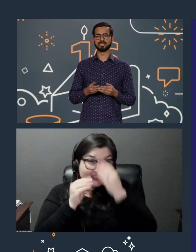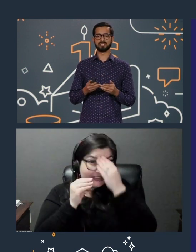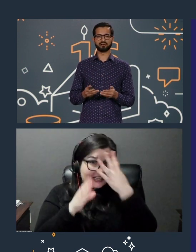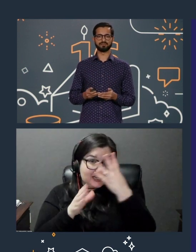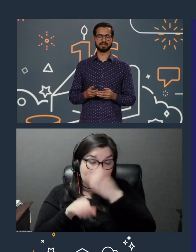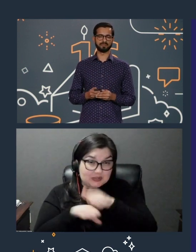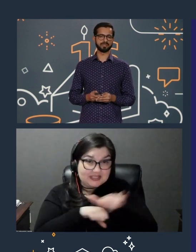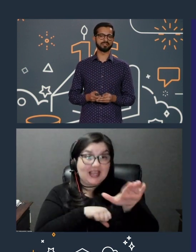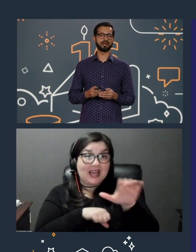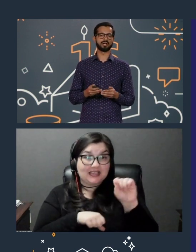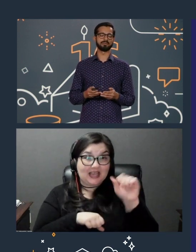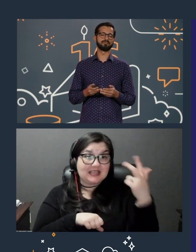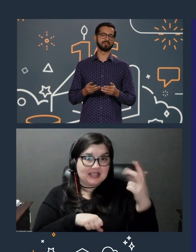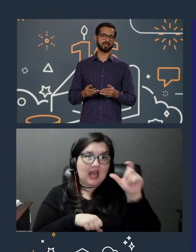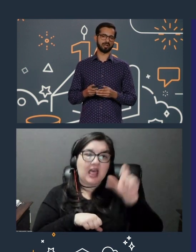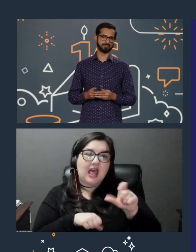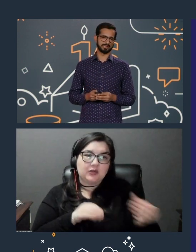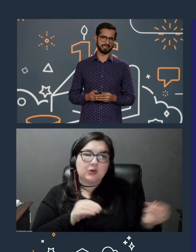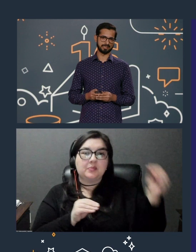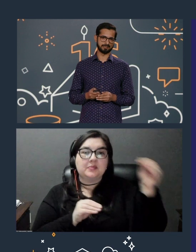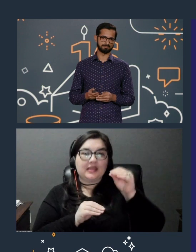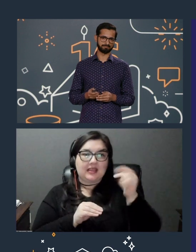in the header of the request, or before the object data.